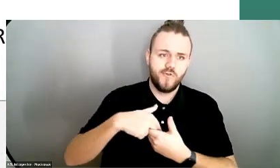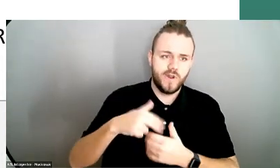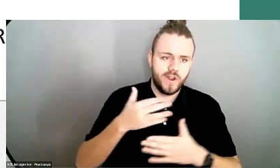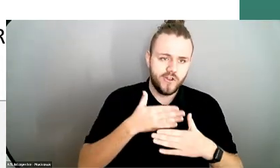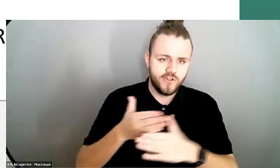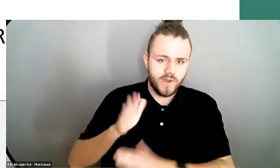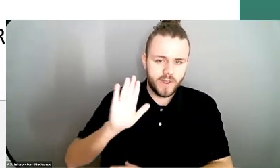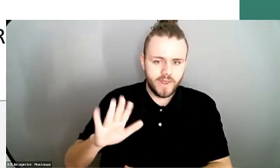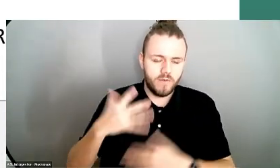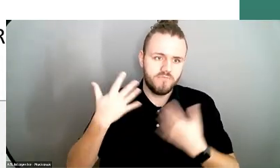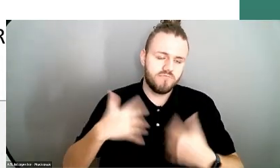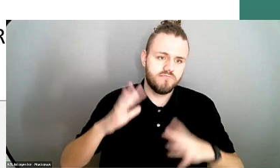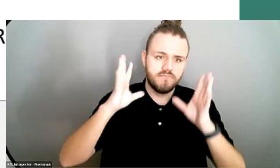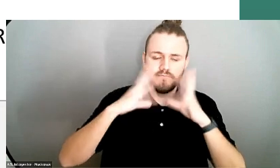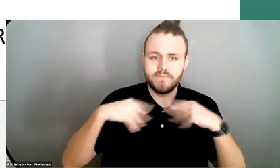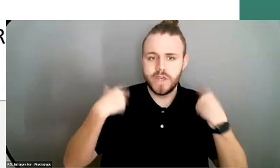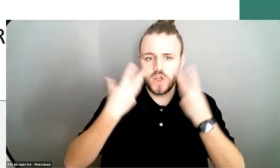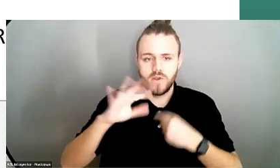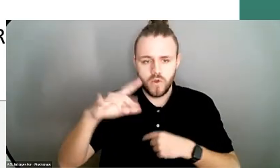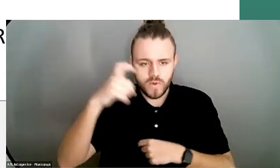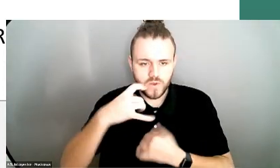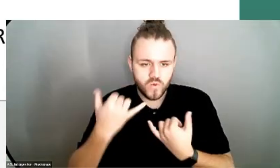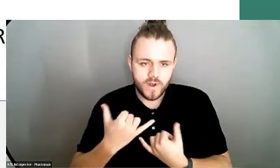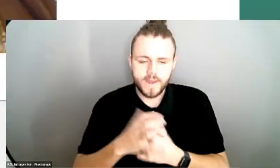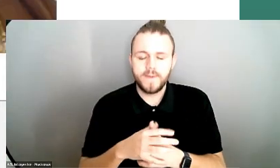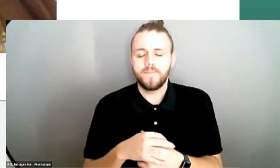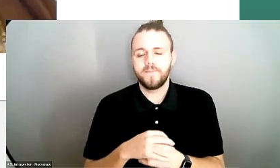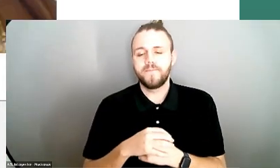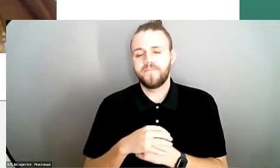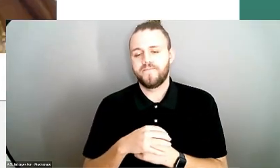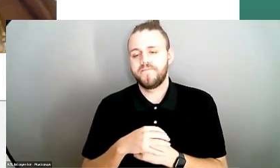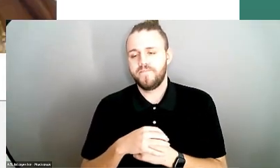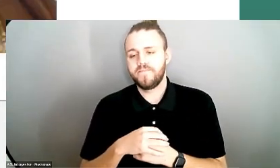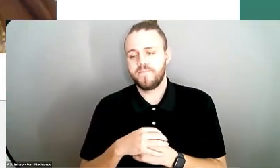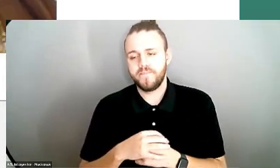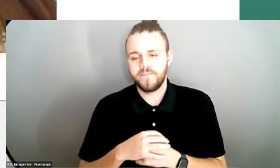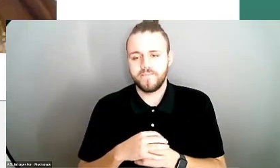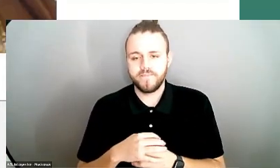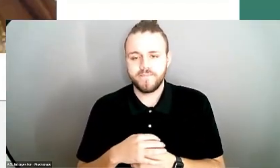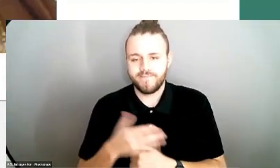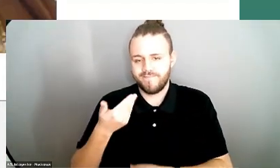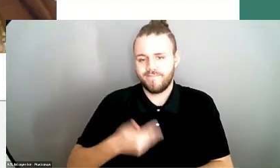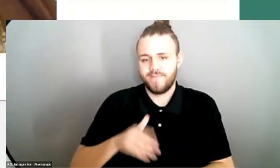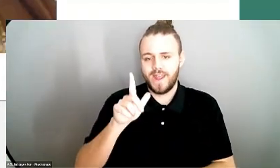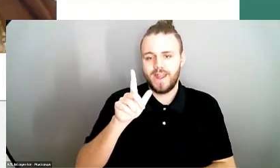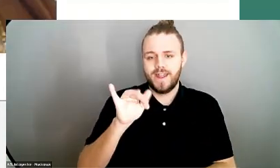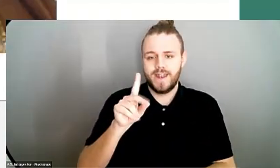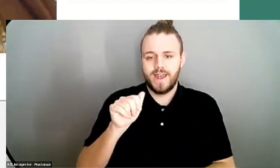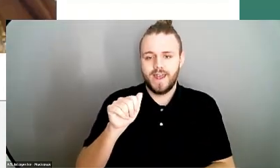of experience and wisdom with us. I'm Linda long belly. I'm an assistant professor at